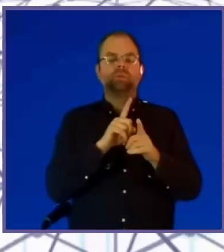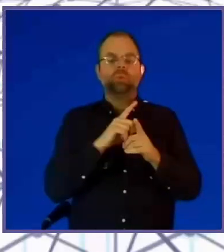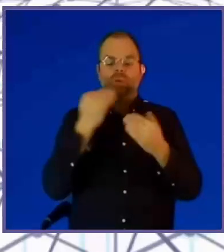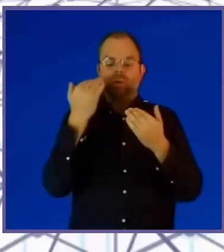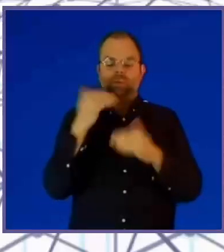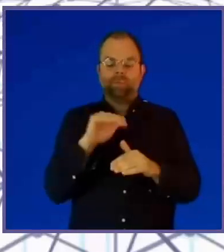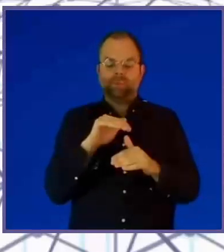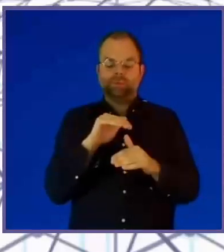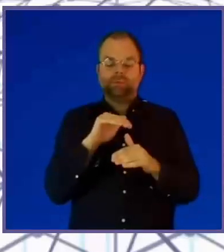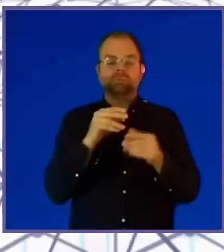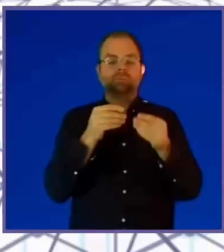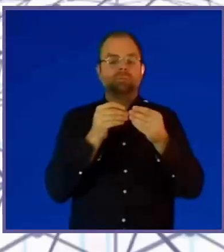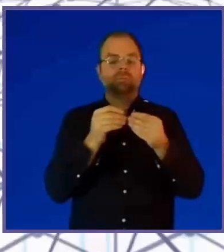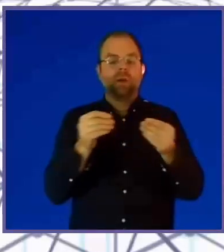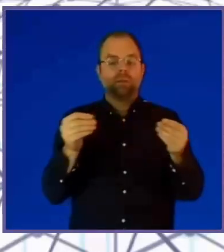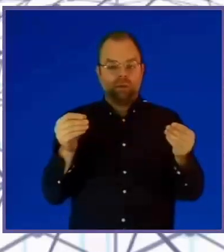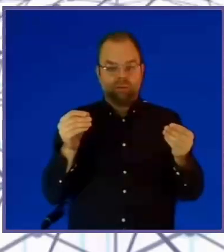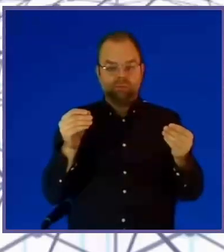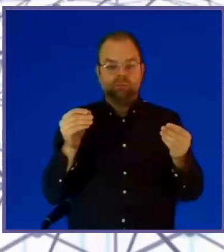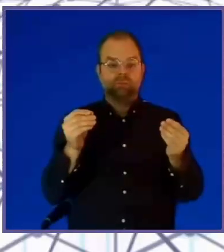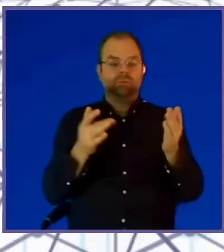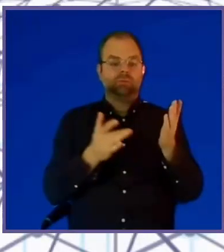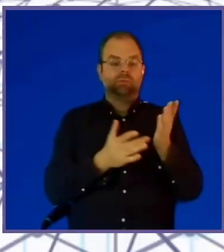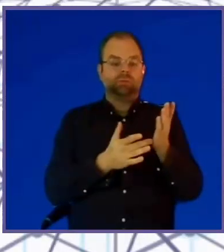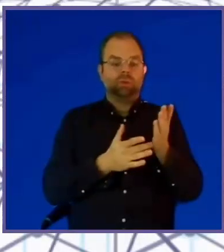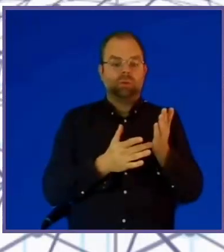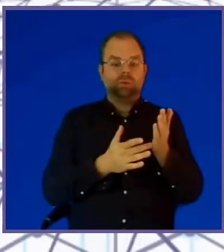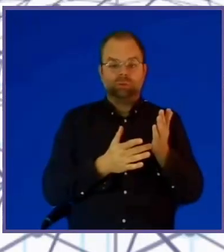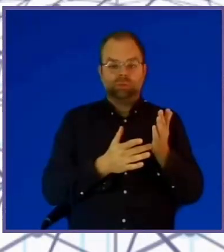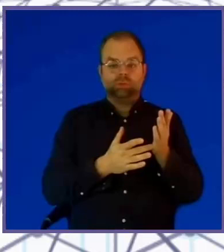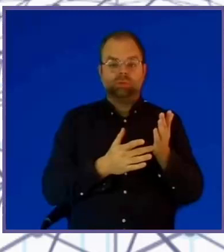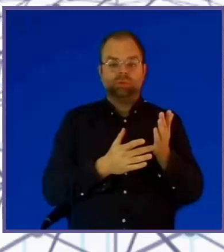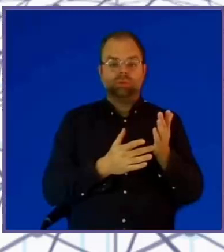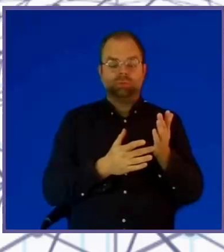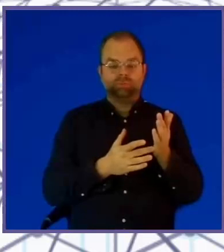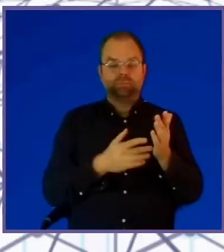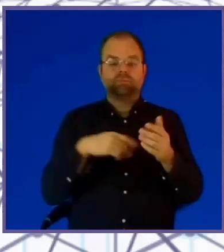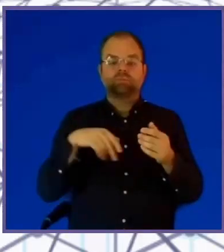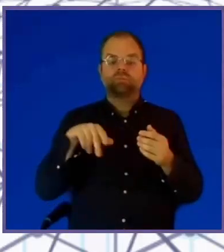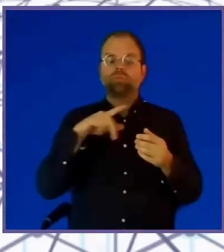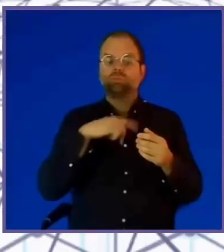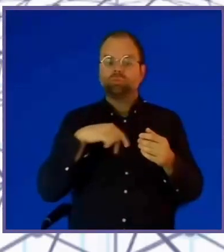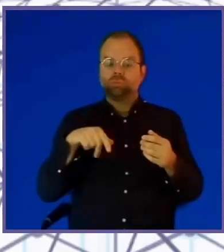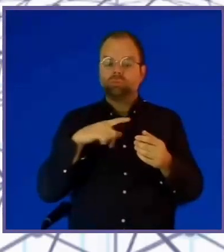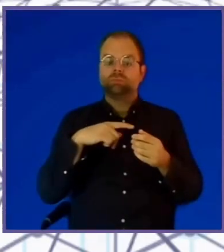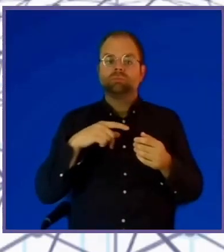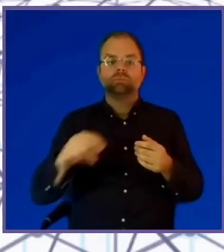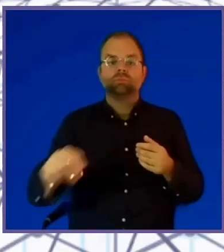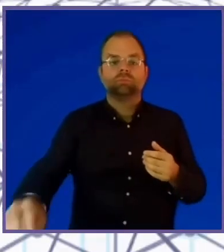factories in Nepal which does exist. And many, few people, just few people know that.